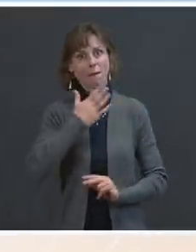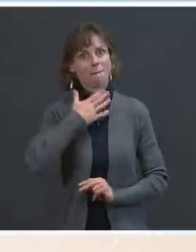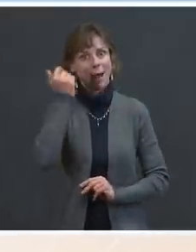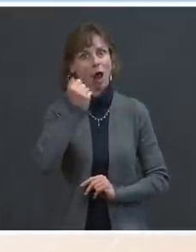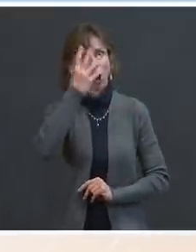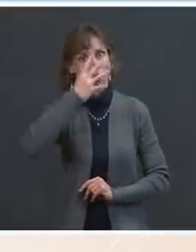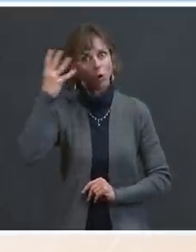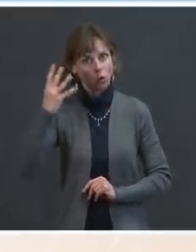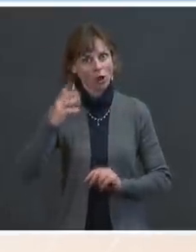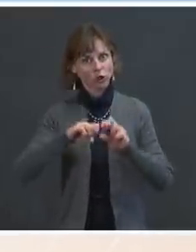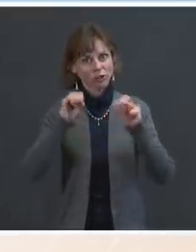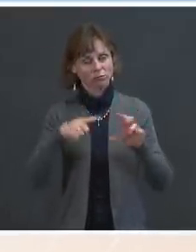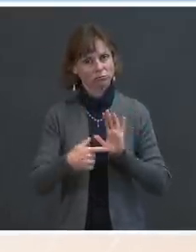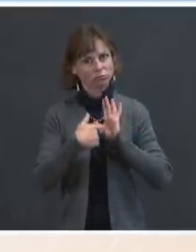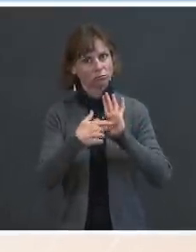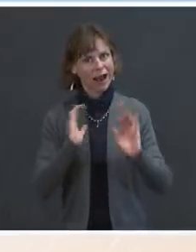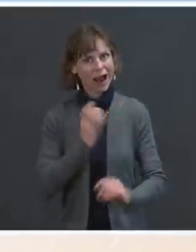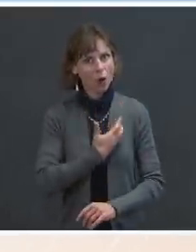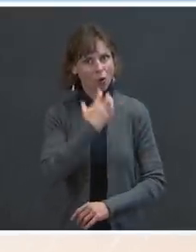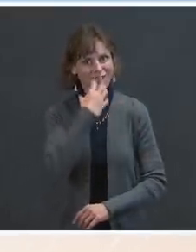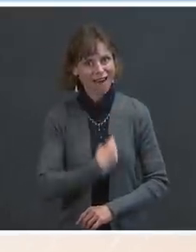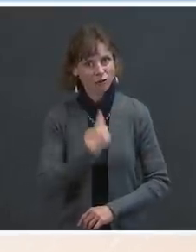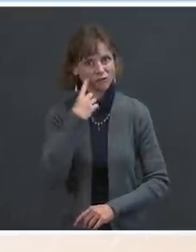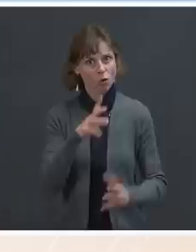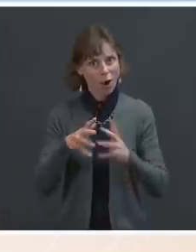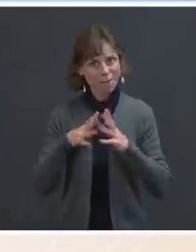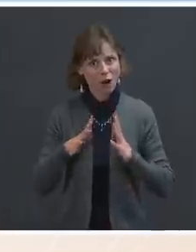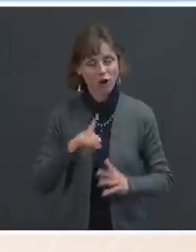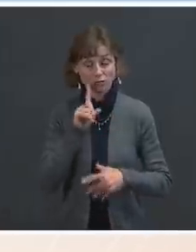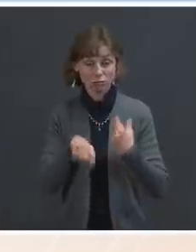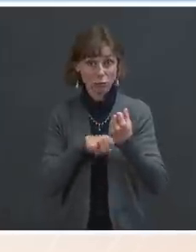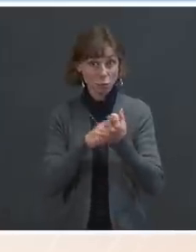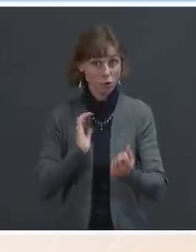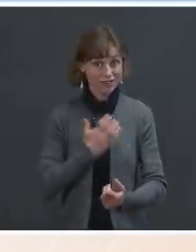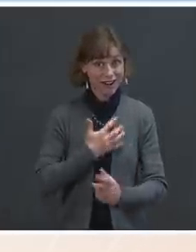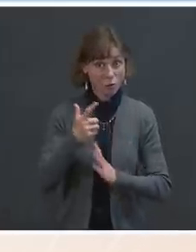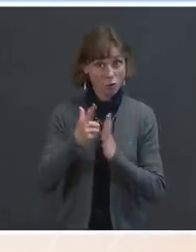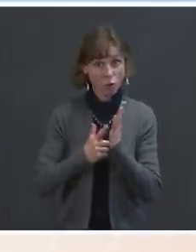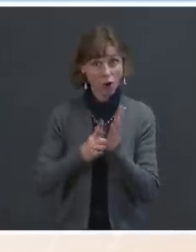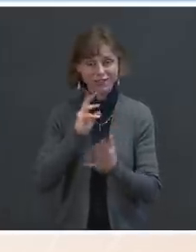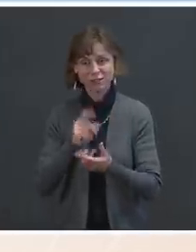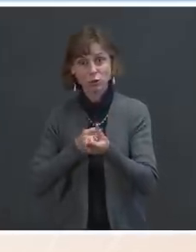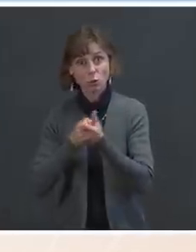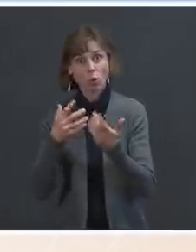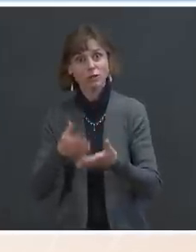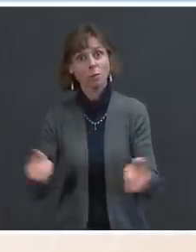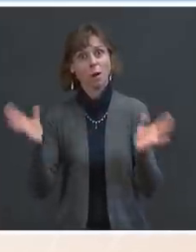enforces our laws, safeguards public health, and moves away from cycles of irregular migration.